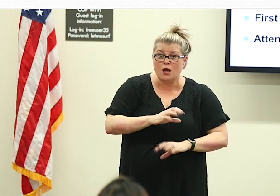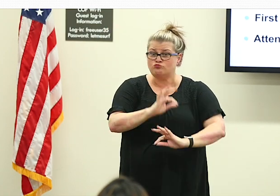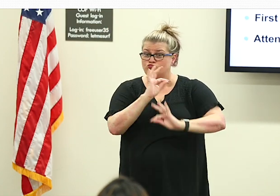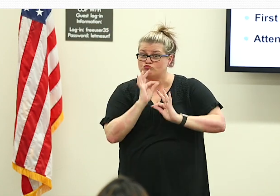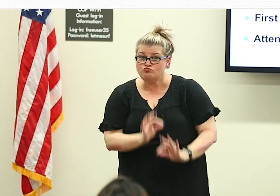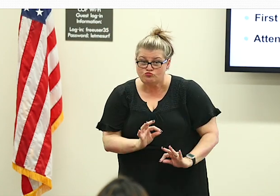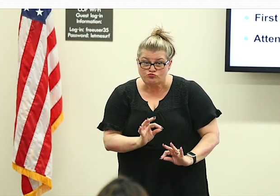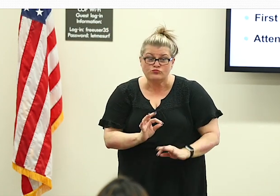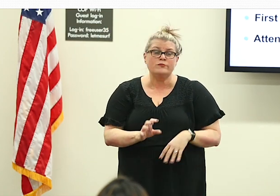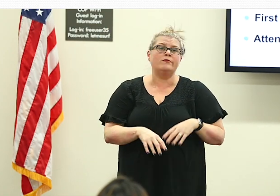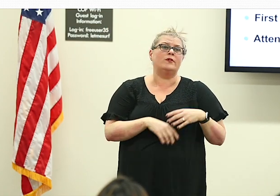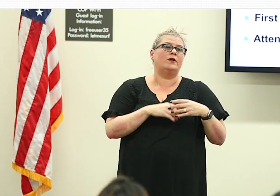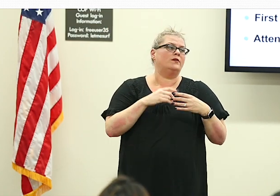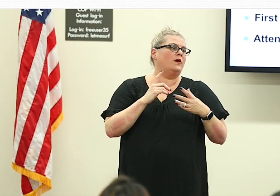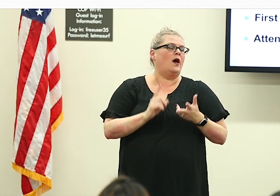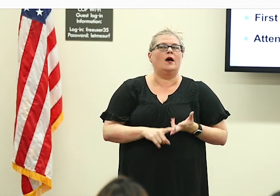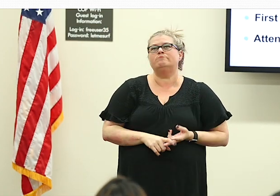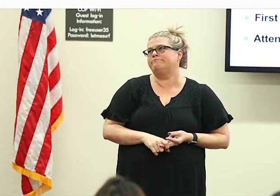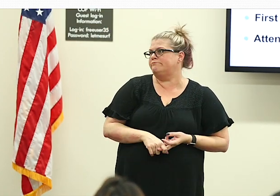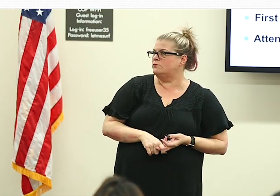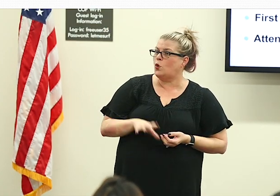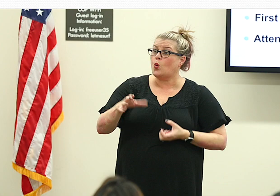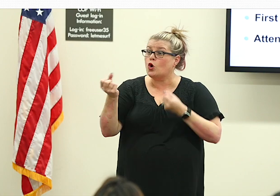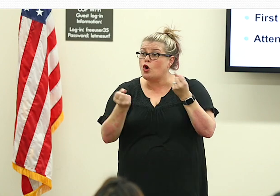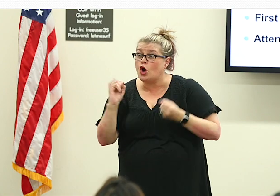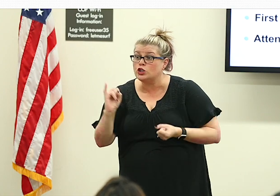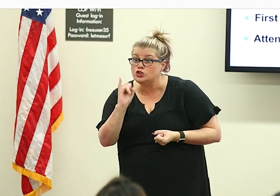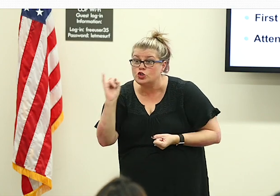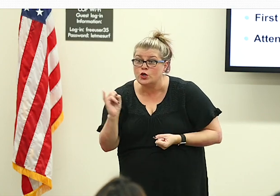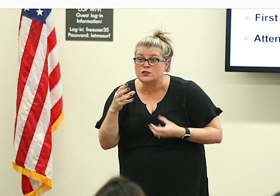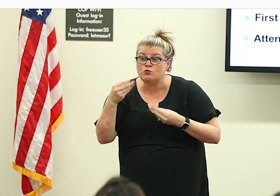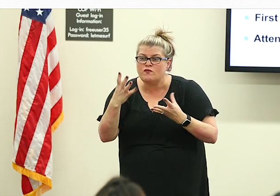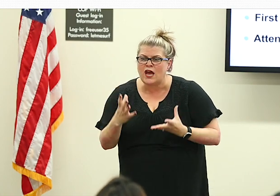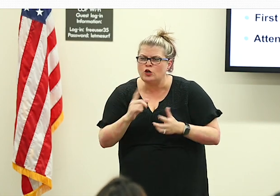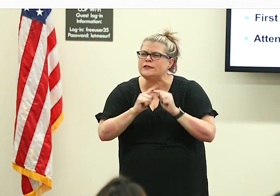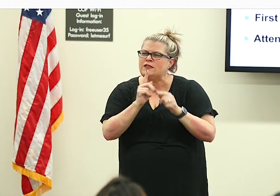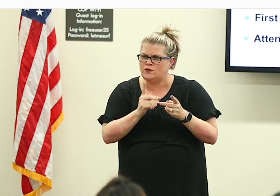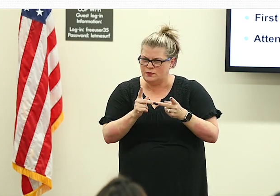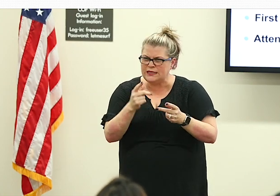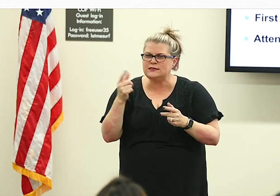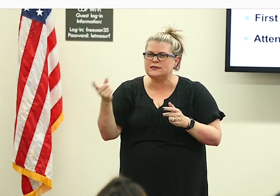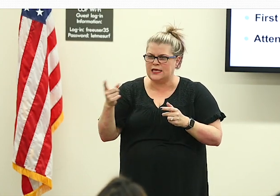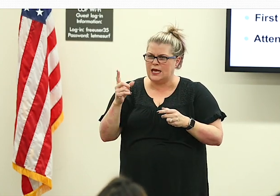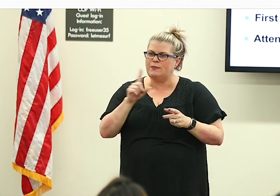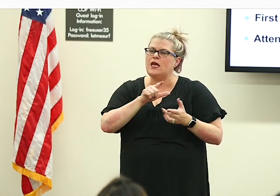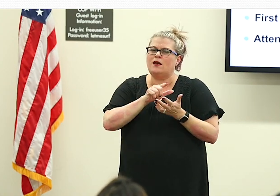And, like your car insurance provider, different places like that can be alternative credit.